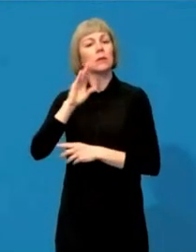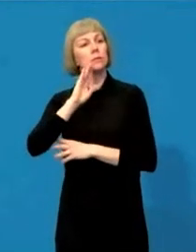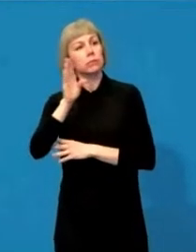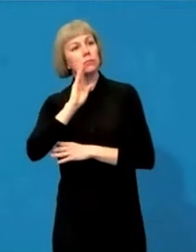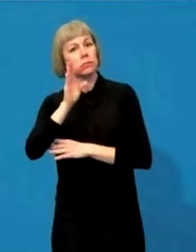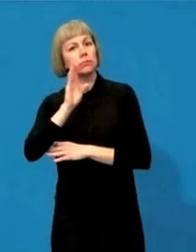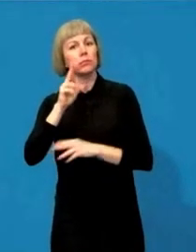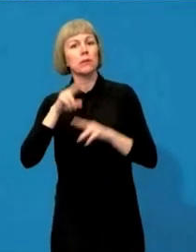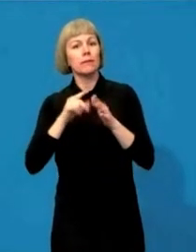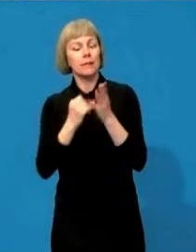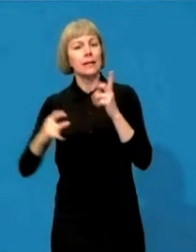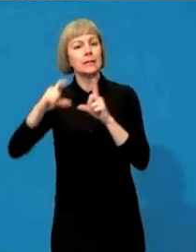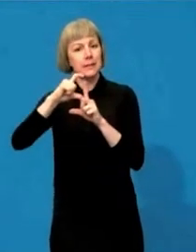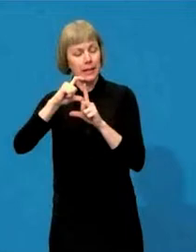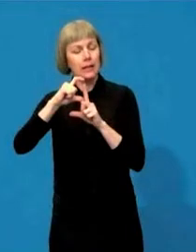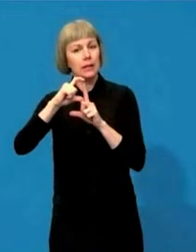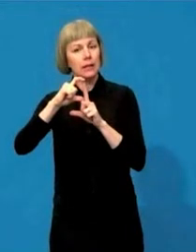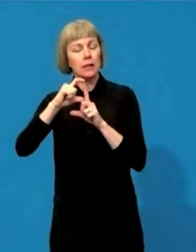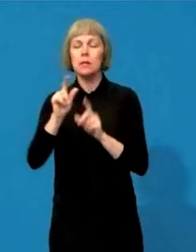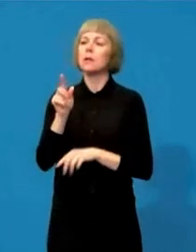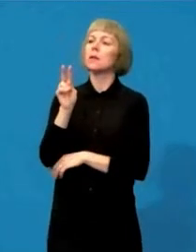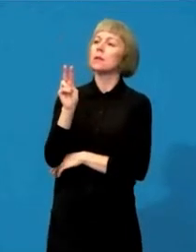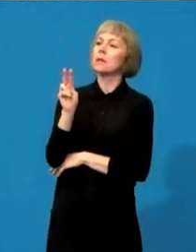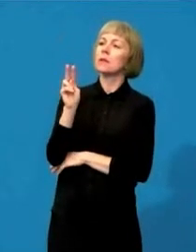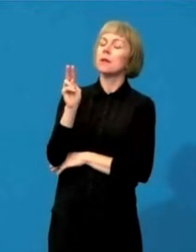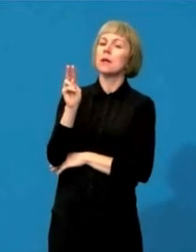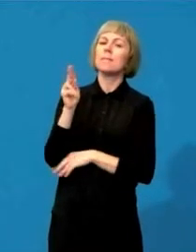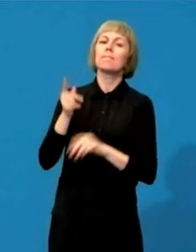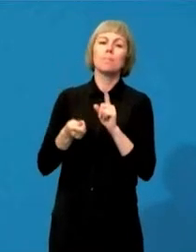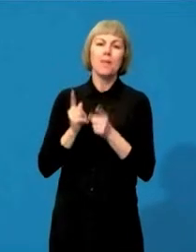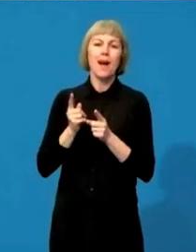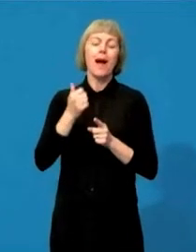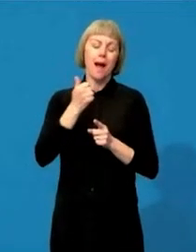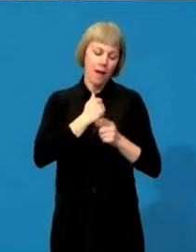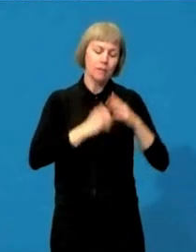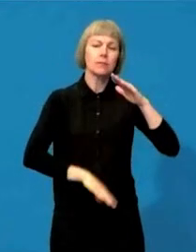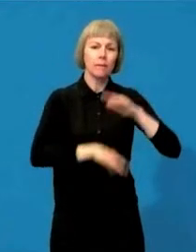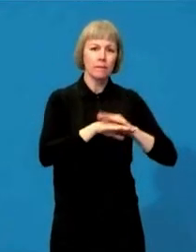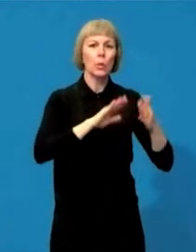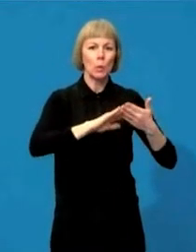started to realise that our community and our children were suffering from this